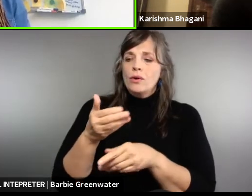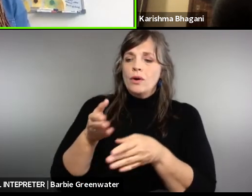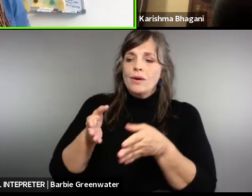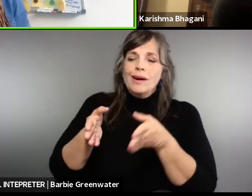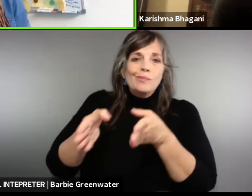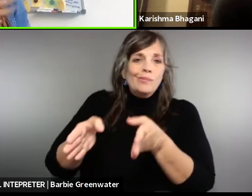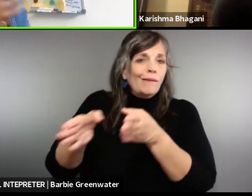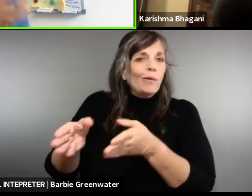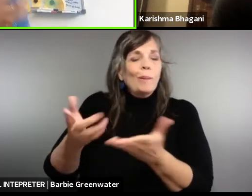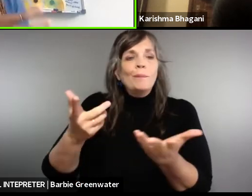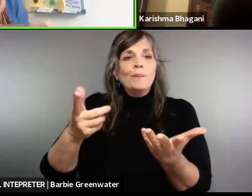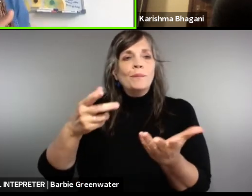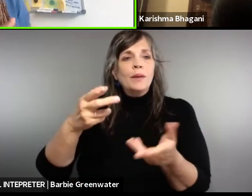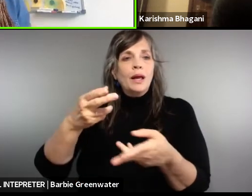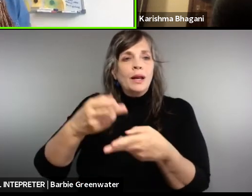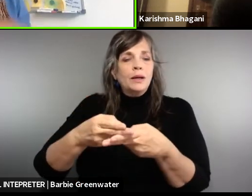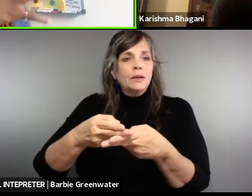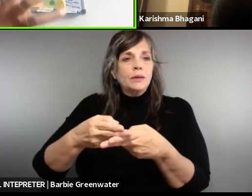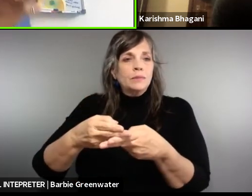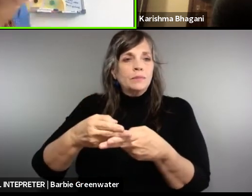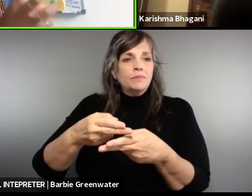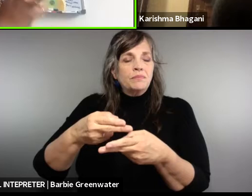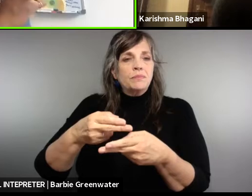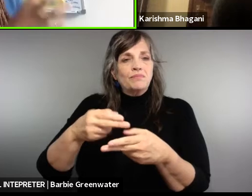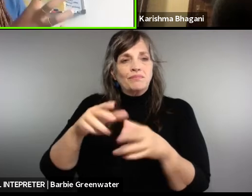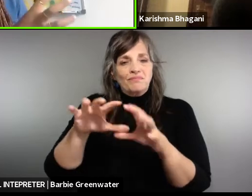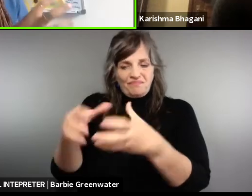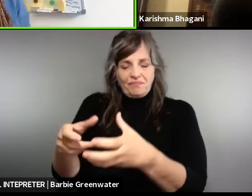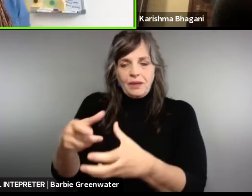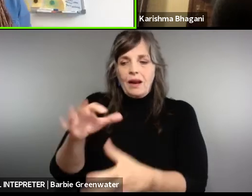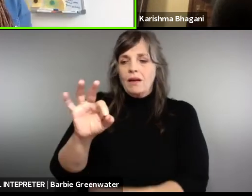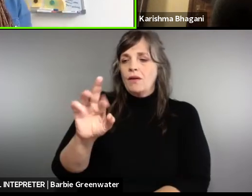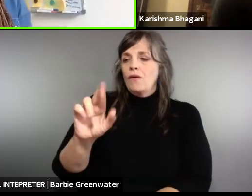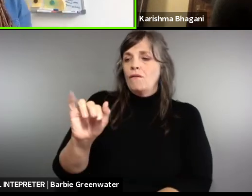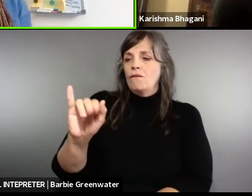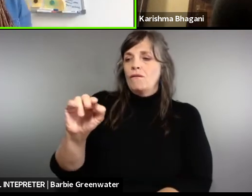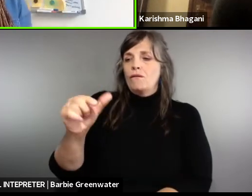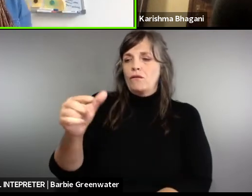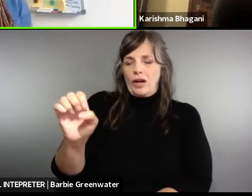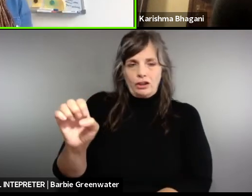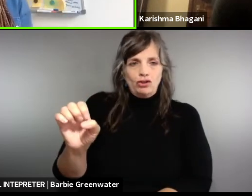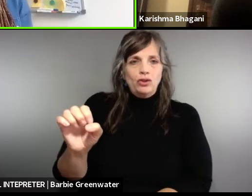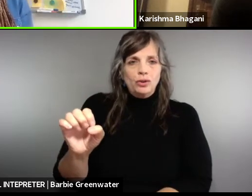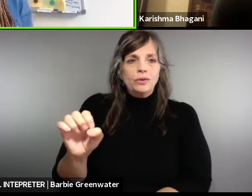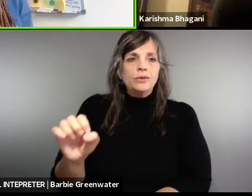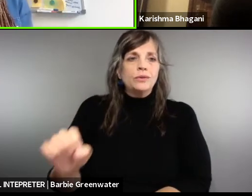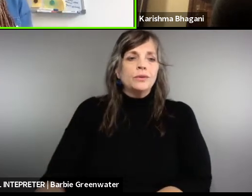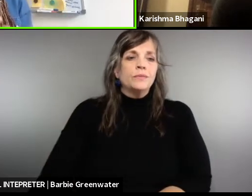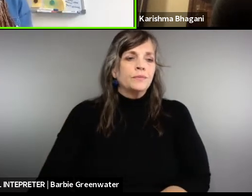And it's called a PACE Fringe. And it's part of the Vrystaat Fringe Program whereby we say to people look, you can,